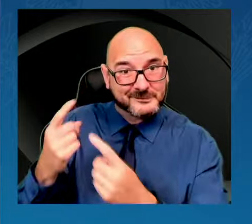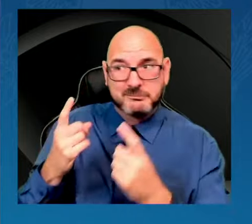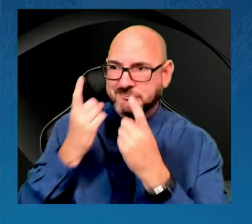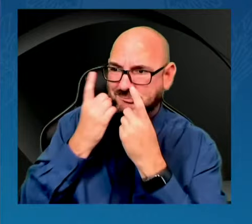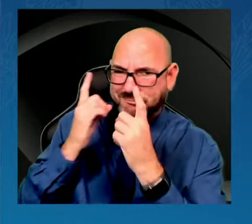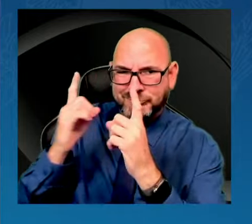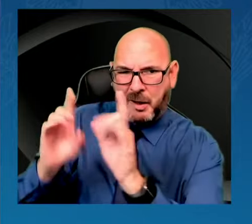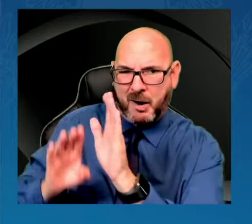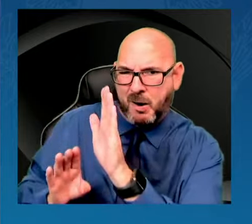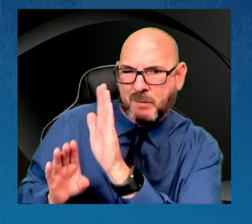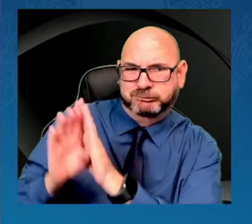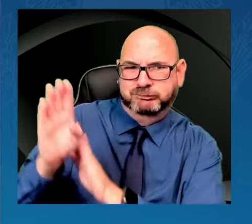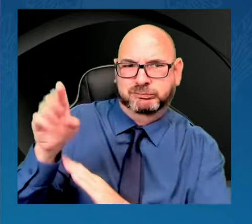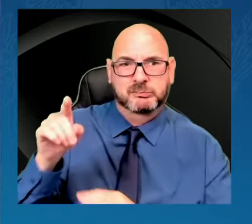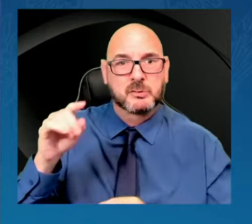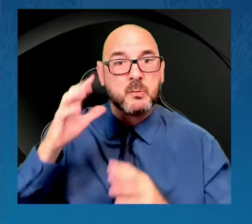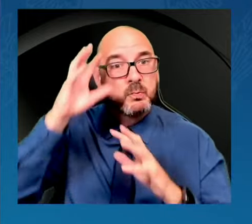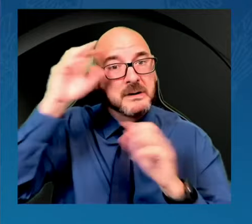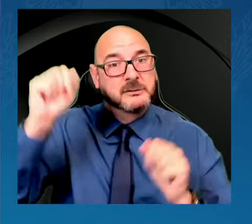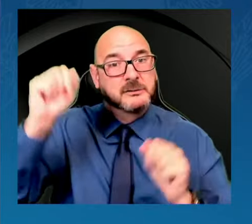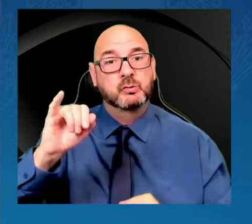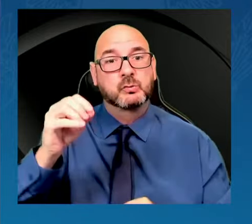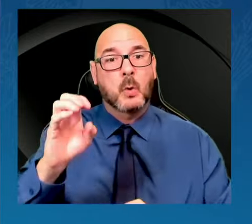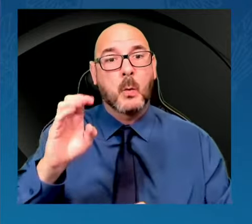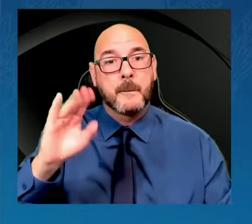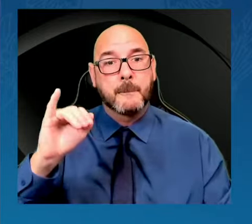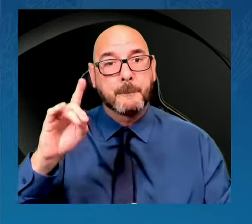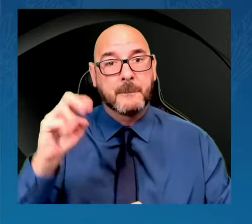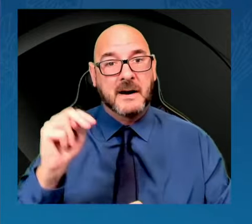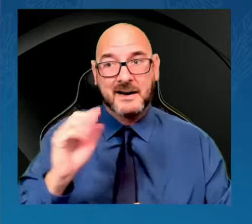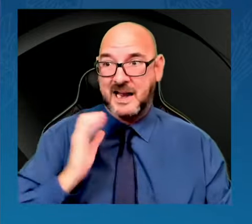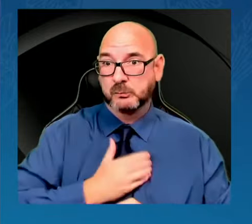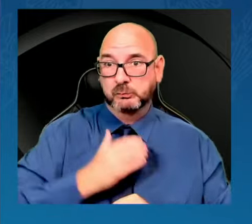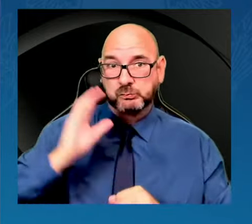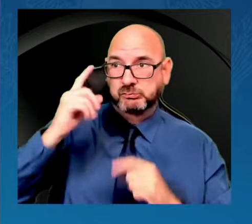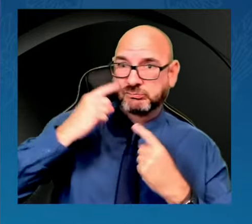what we've been able to do that I really do believe is transformational.